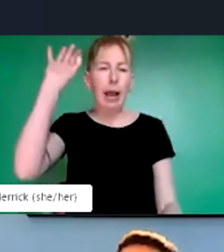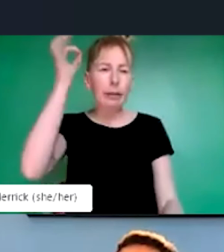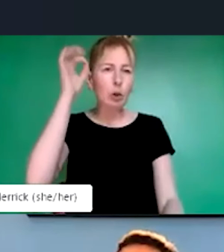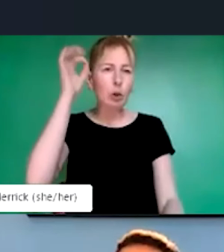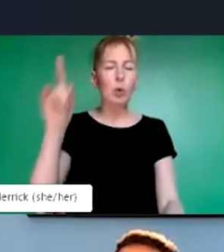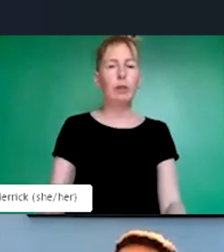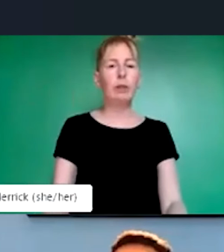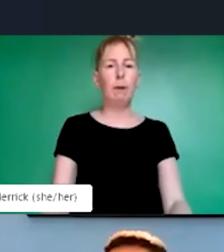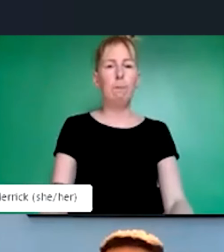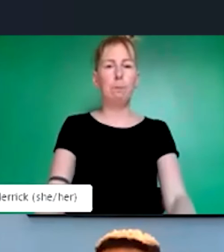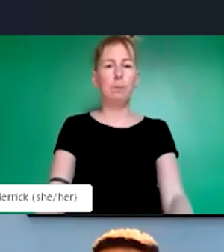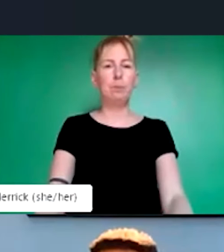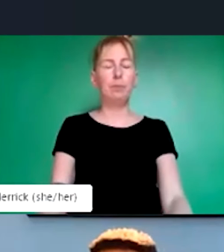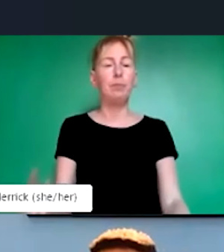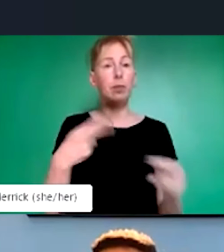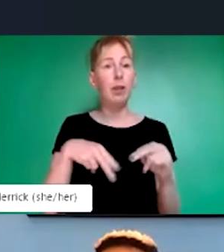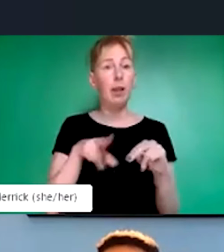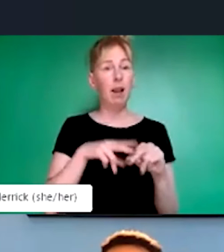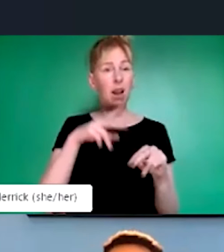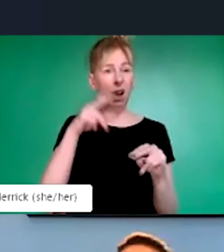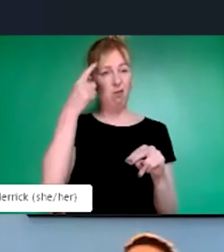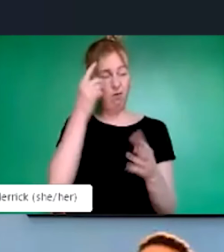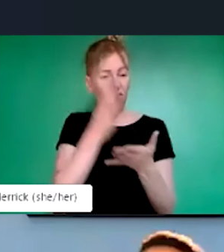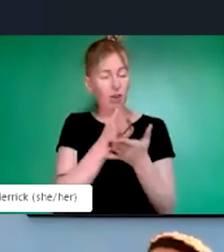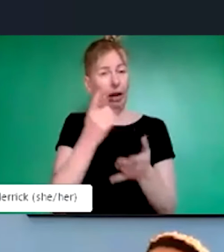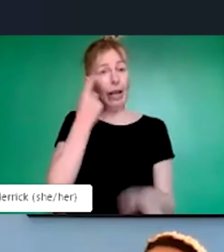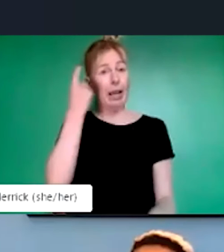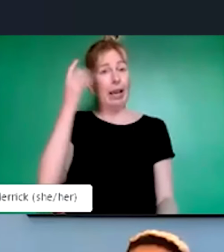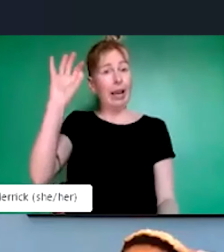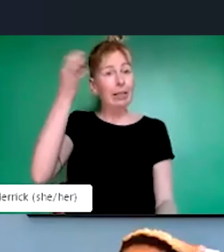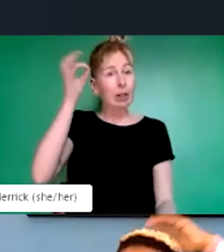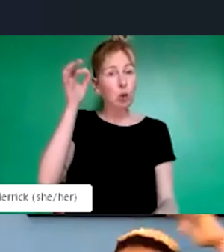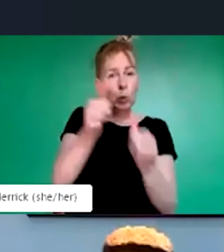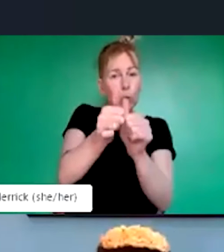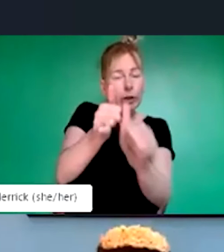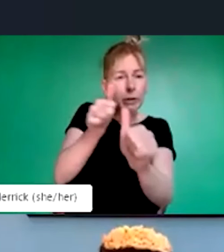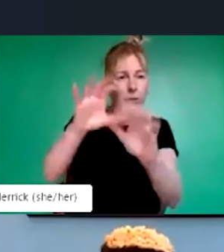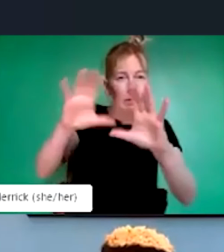the place where things go to die. And by that, I mean that as an independent curator, for